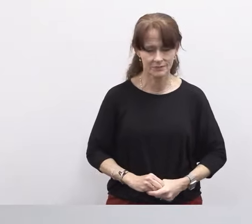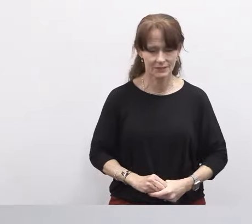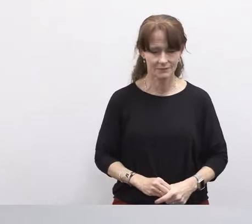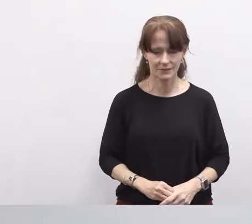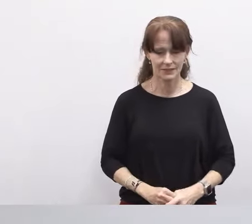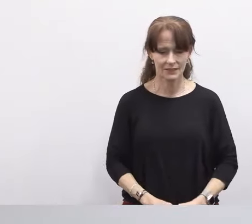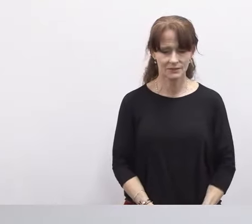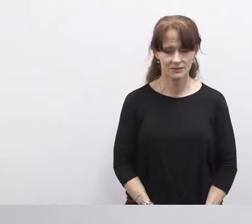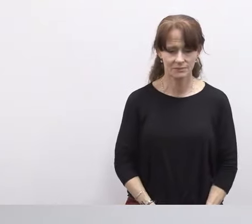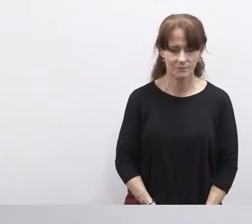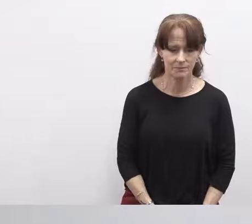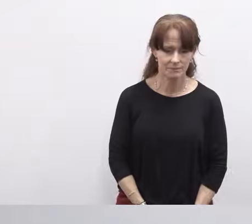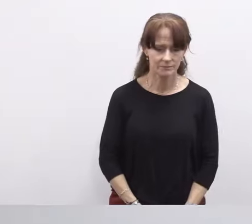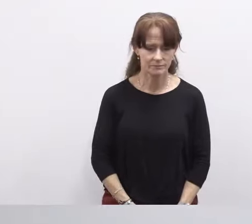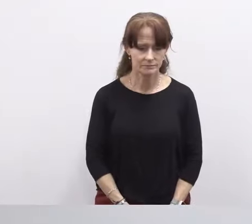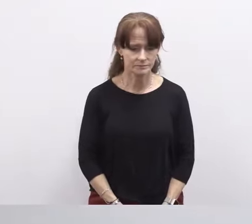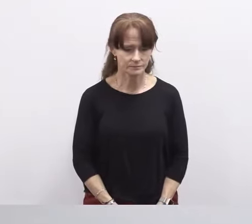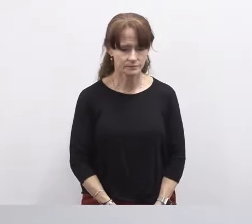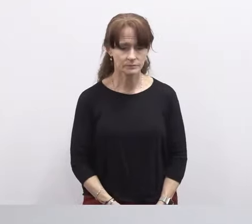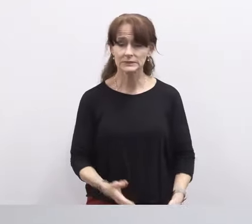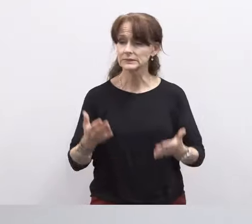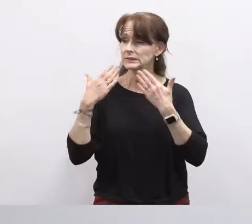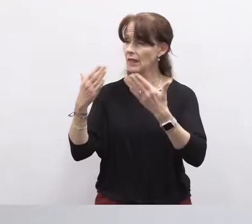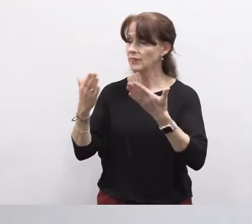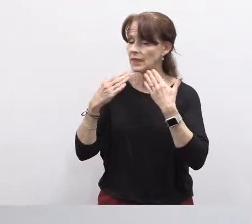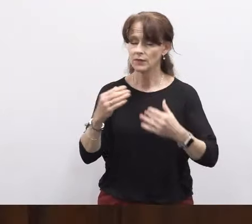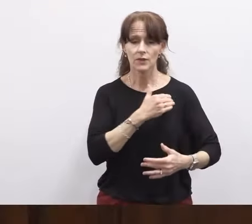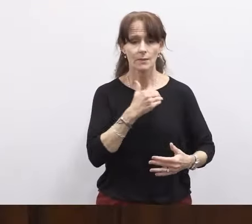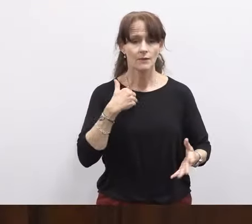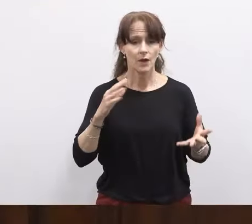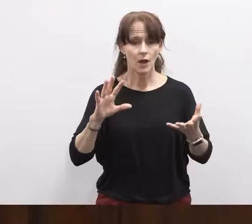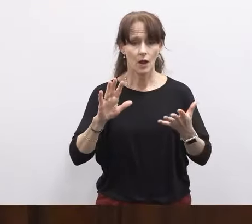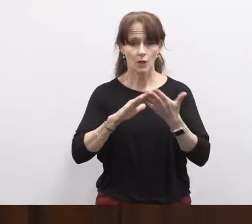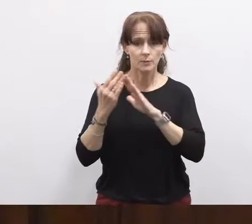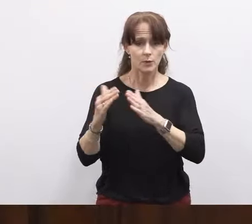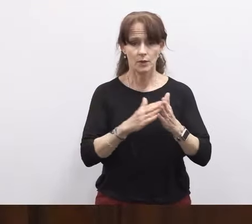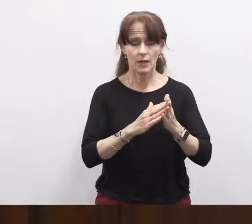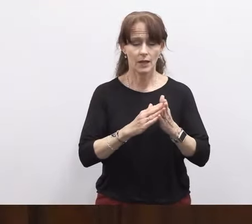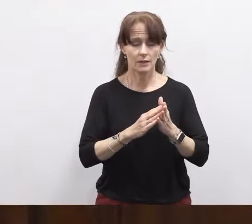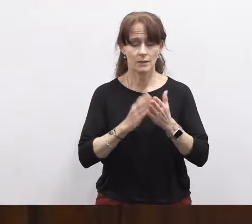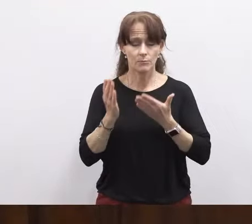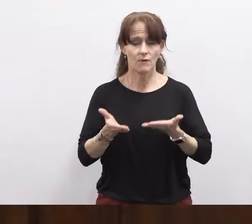So I wanna thank all the members of our community for coming out and providing public comment.